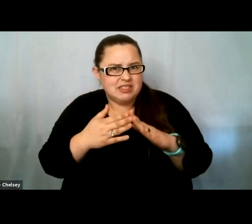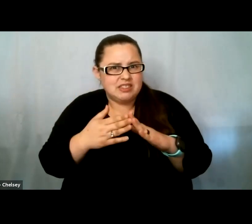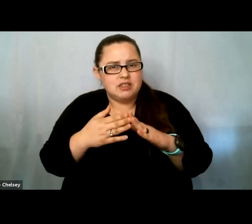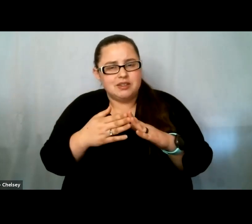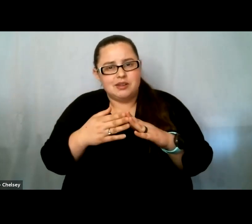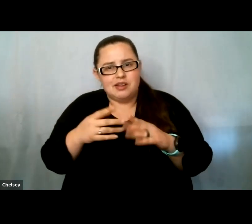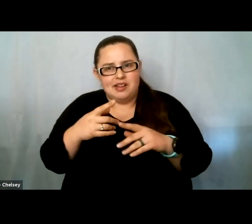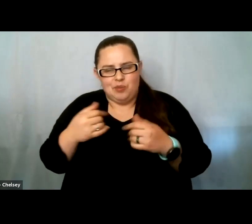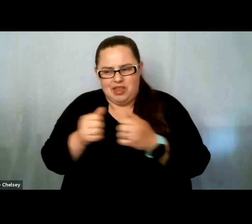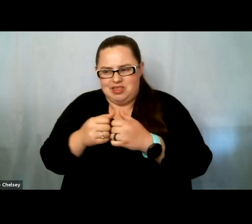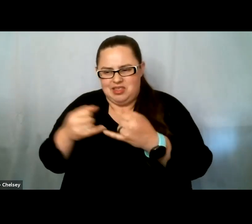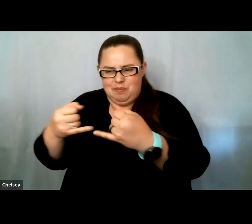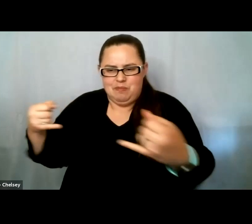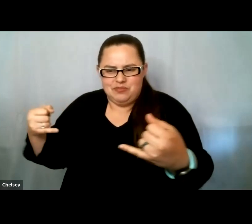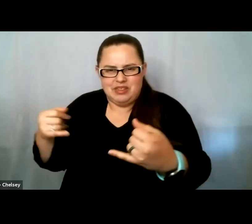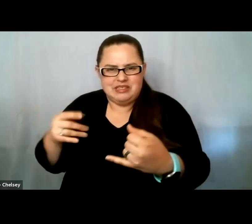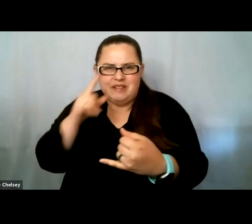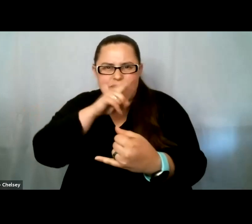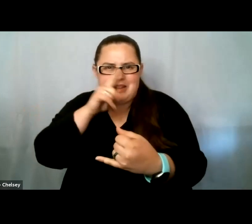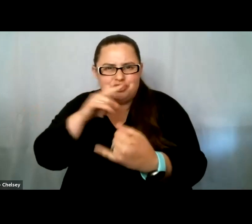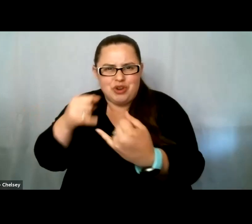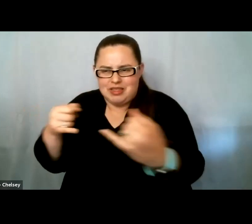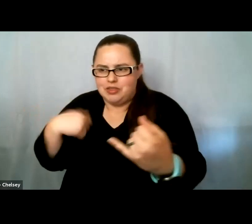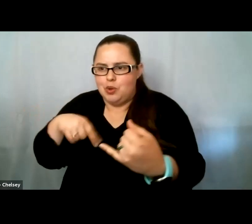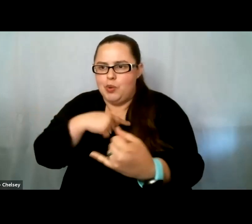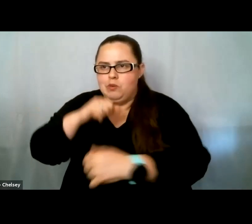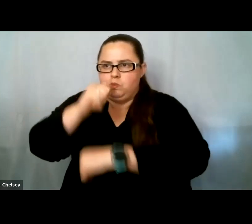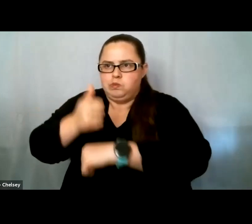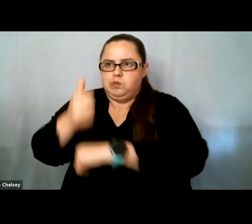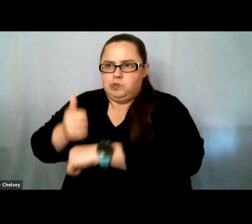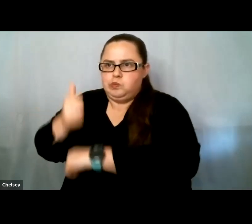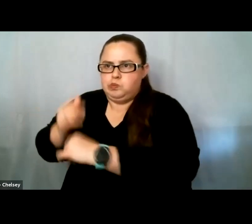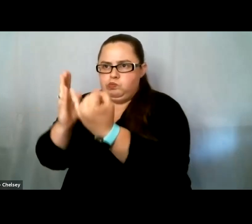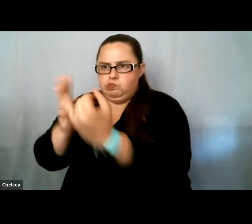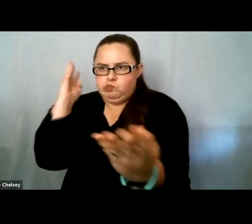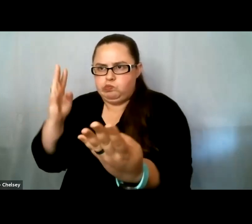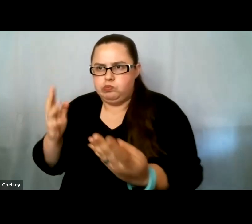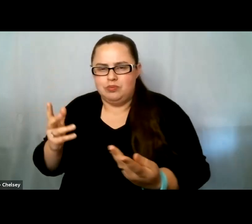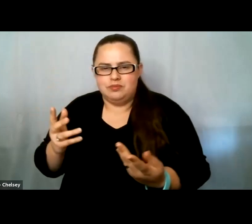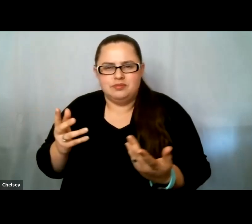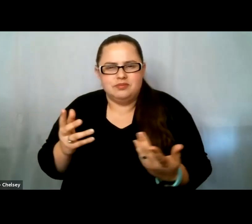real. And so I don't, I mean, we do it, because this is the way nations and policies